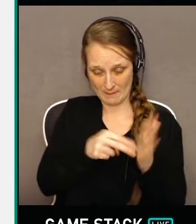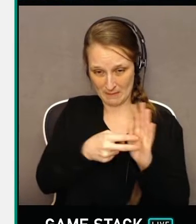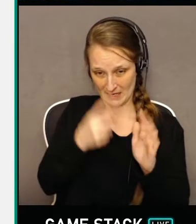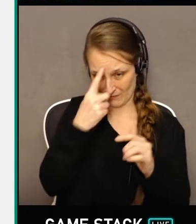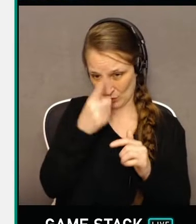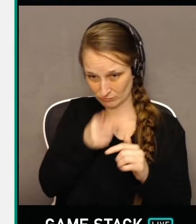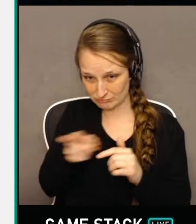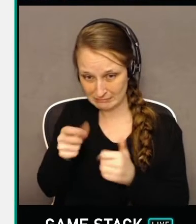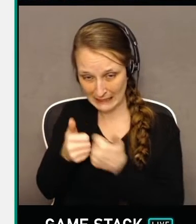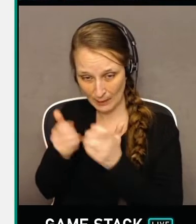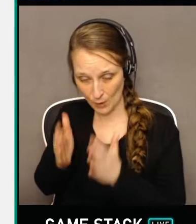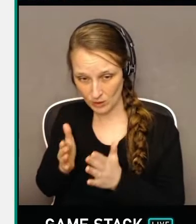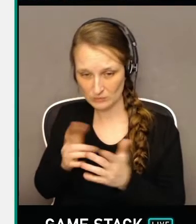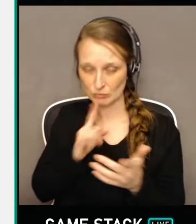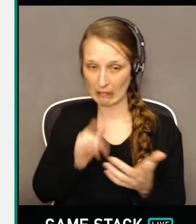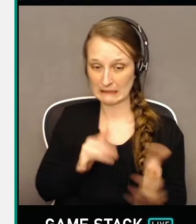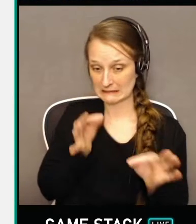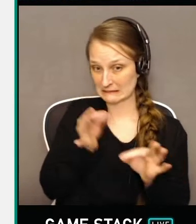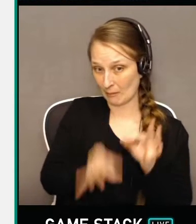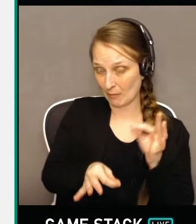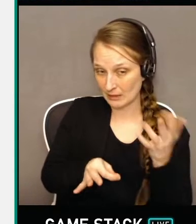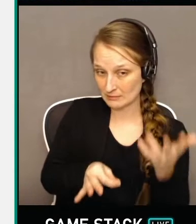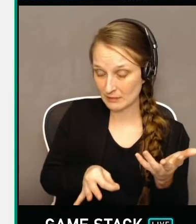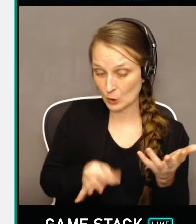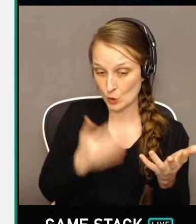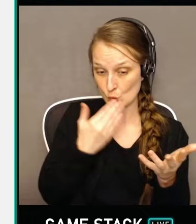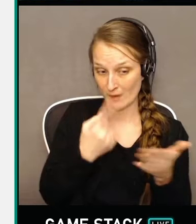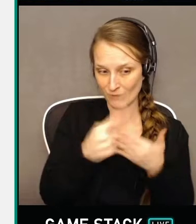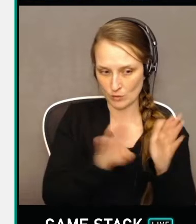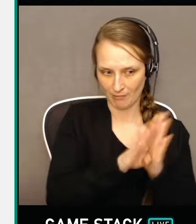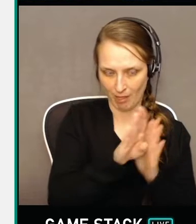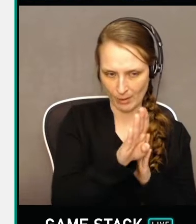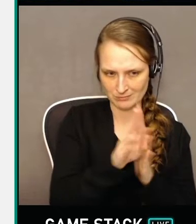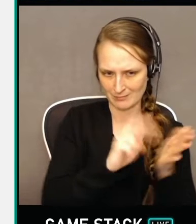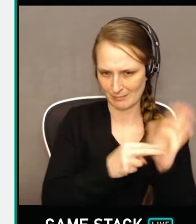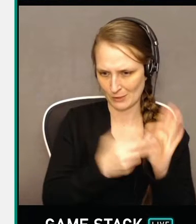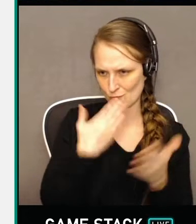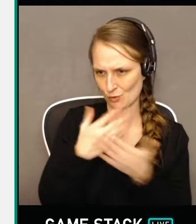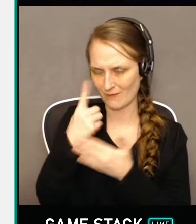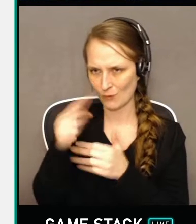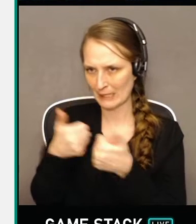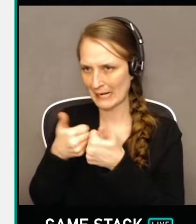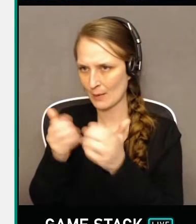Well, put simply, what's good for developers is what's good for gamers.